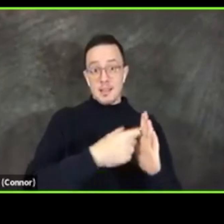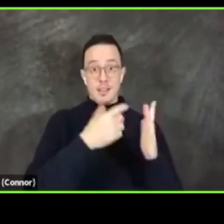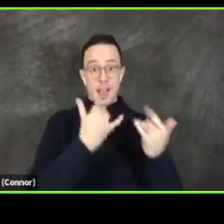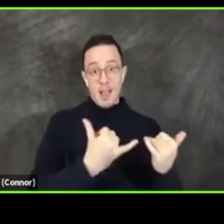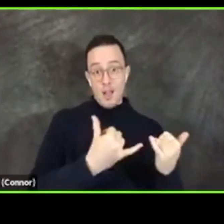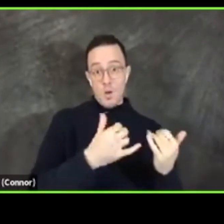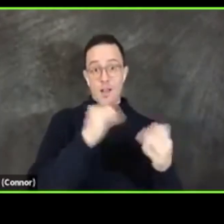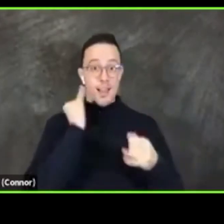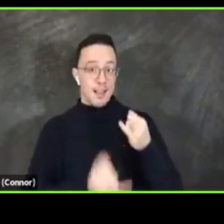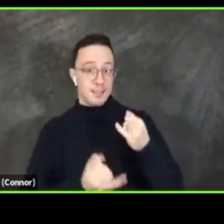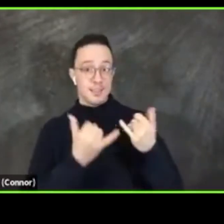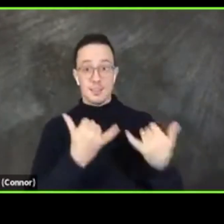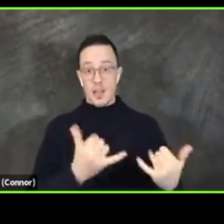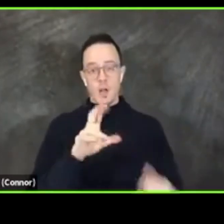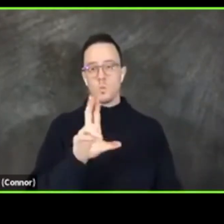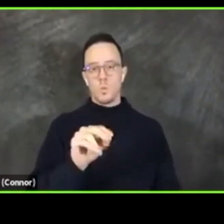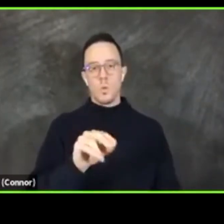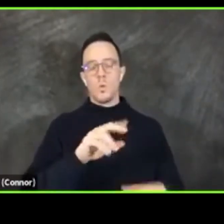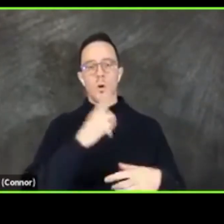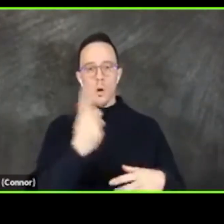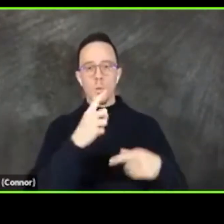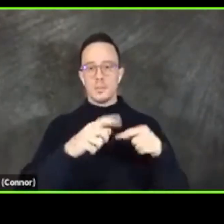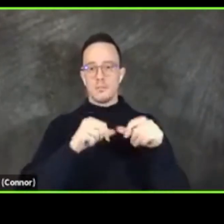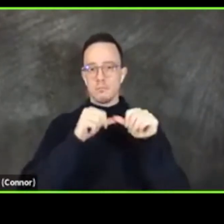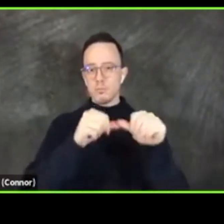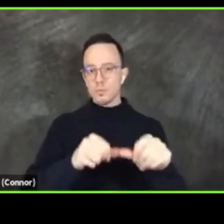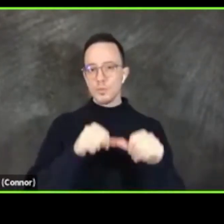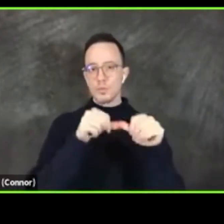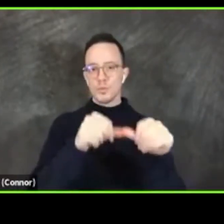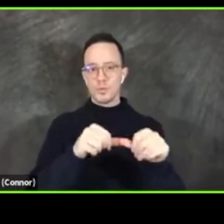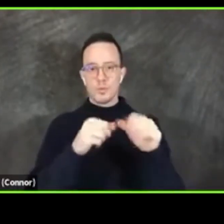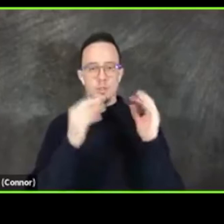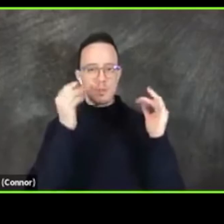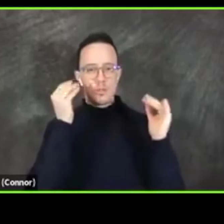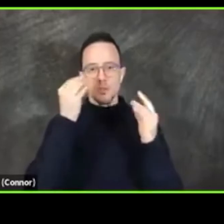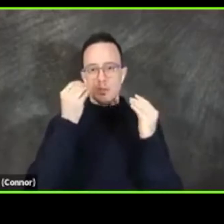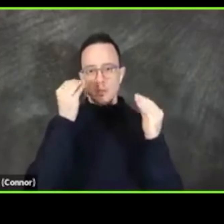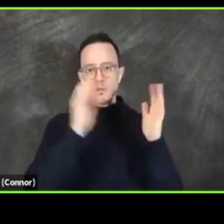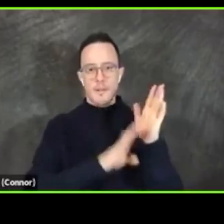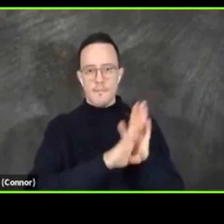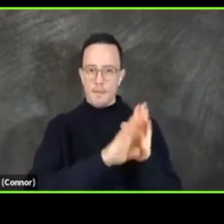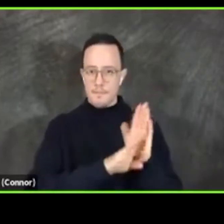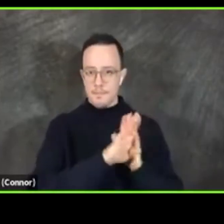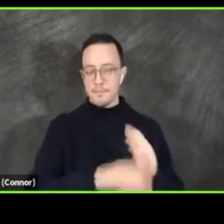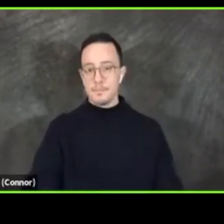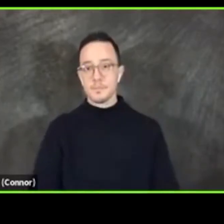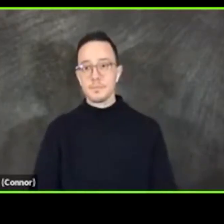NOT A MOMENT MEANT TO SPOTLIGHT DANCE/NYC AS AN ORGANIZATION. ON THE CONTRARY, IT IS